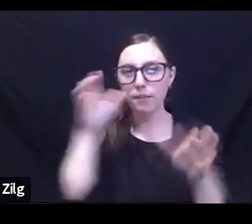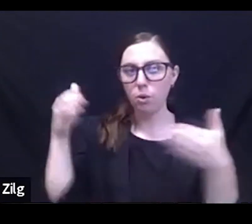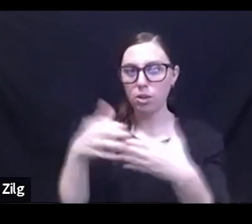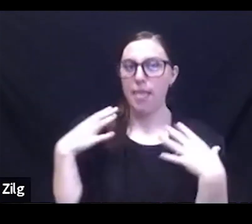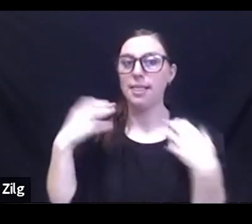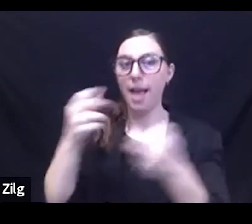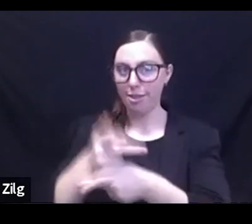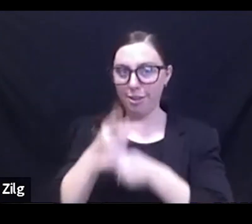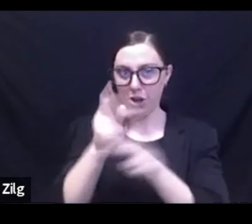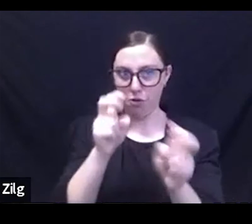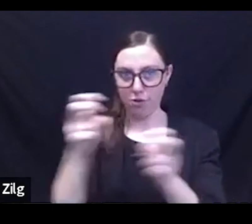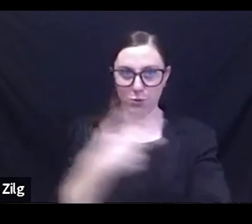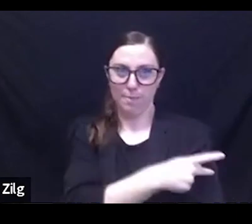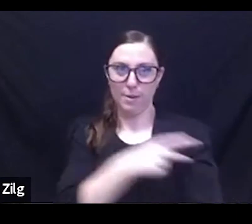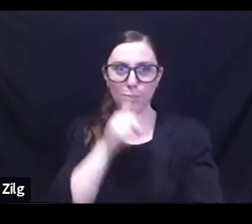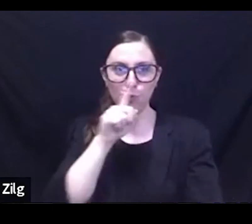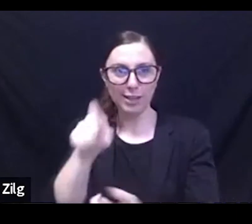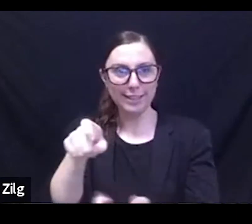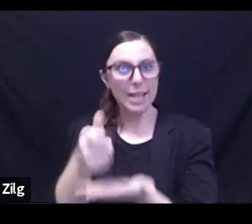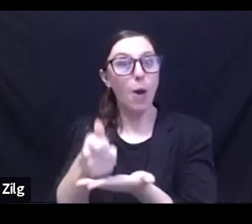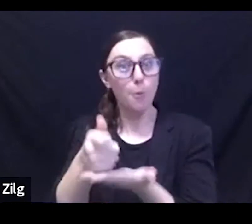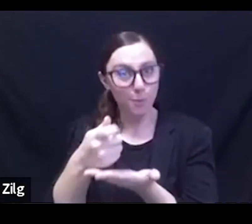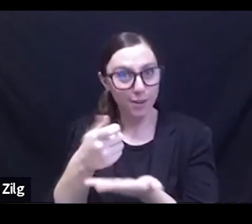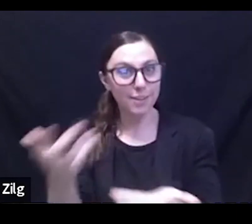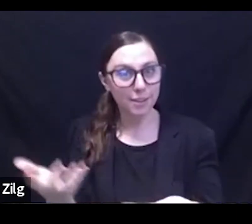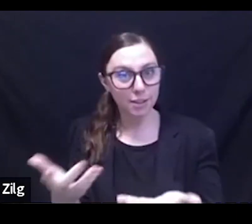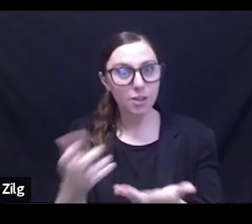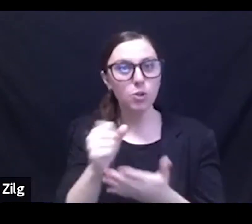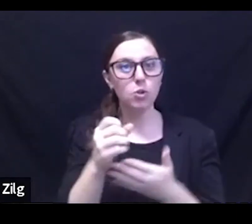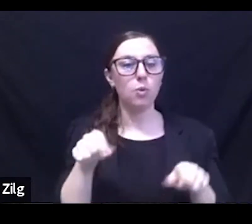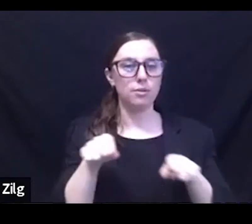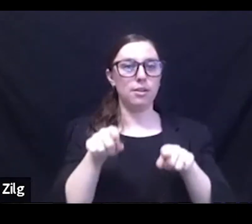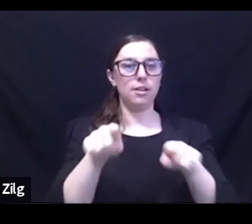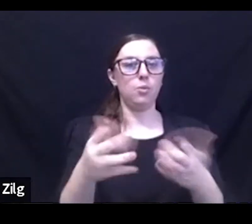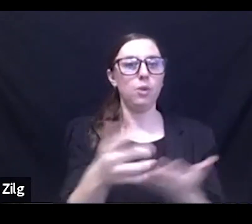really seeking help for. So sort of parallel with what you were just speaking about